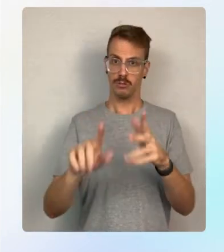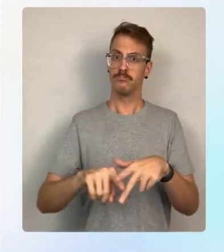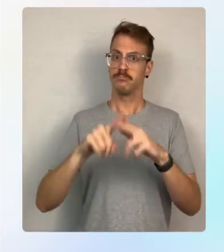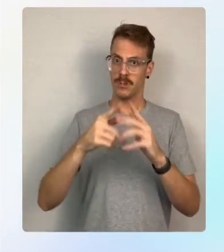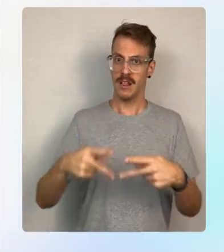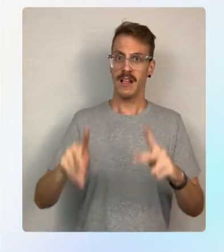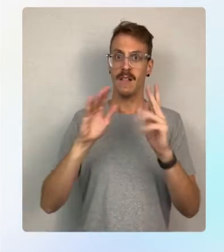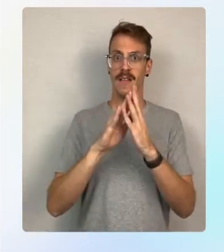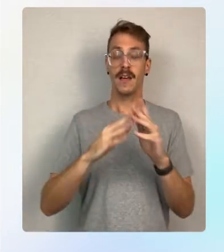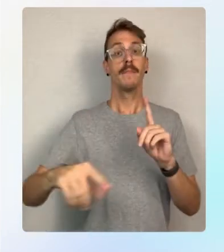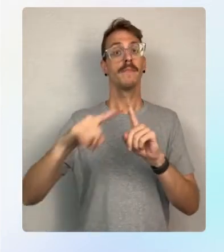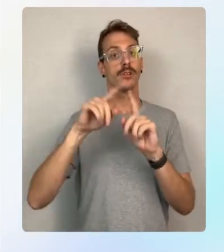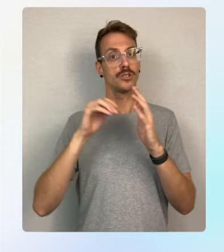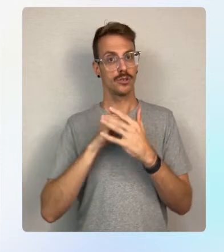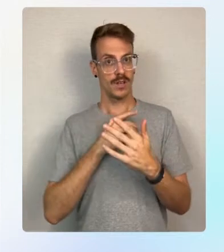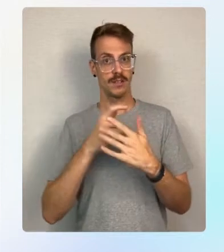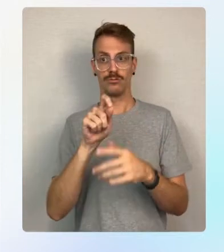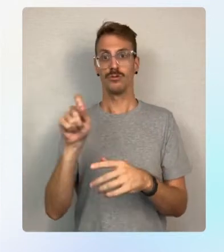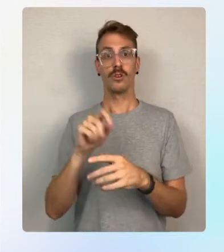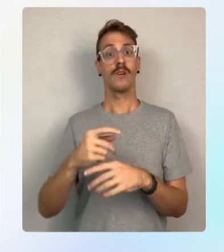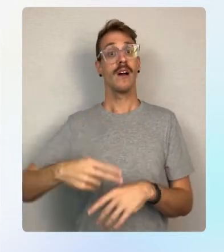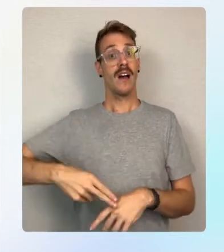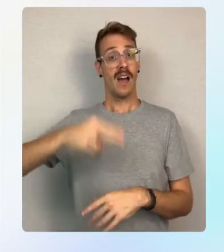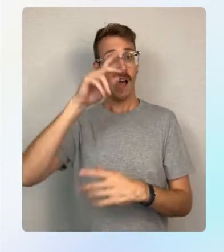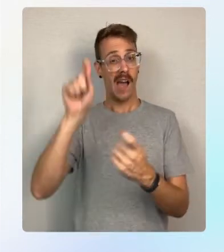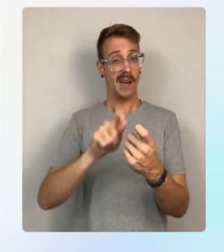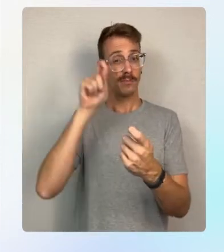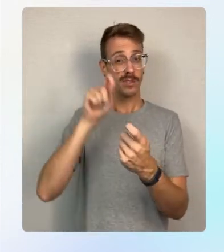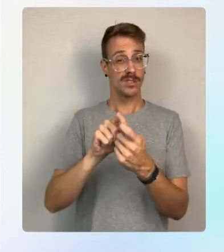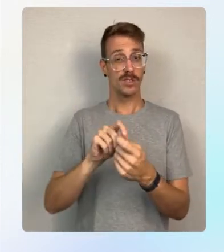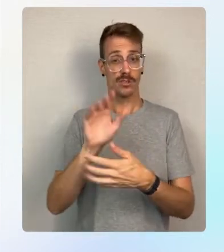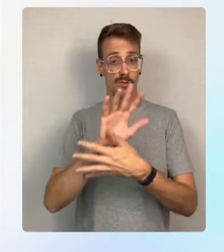You can also toggle high precision GPU render stage tracing.